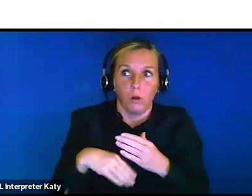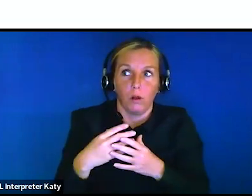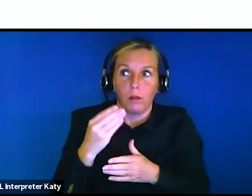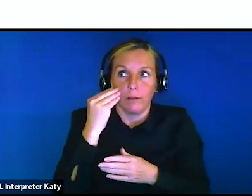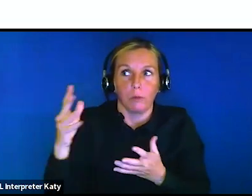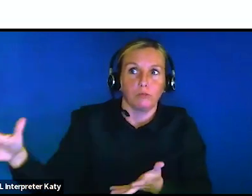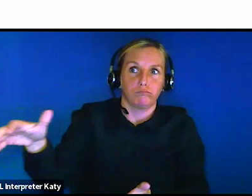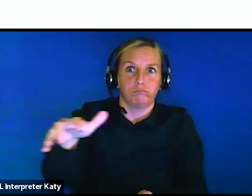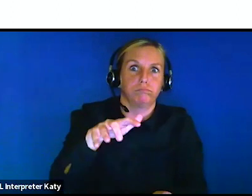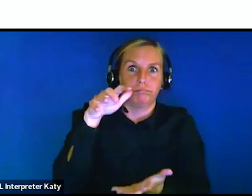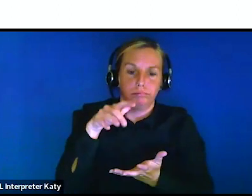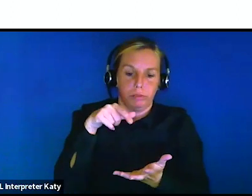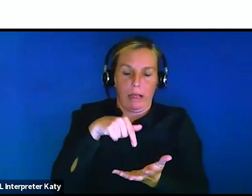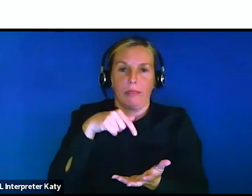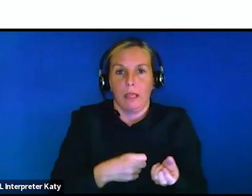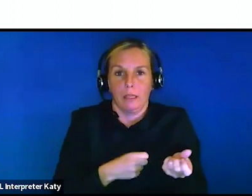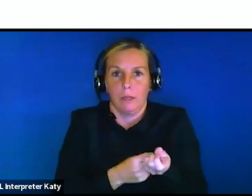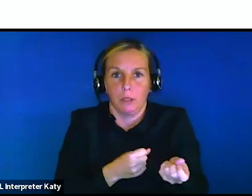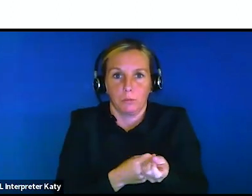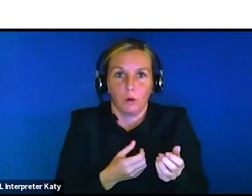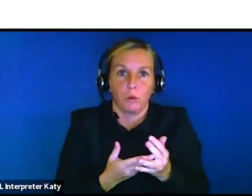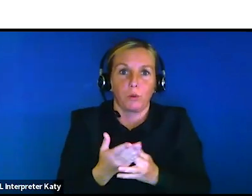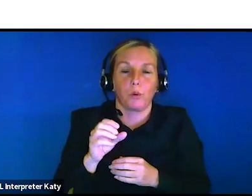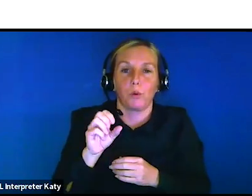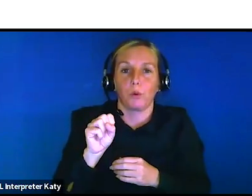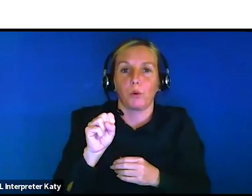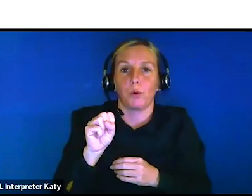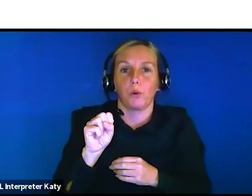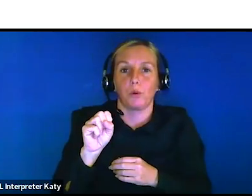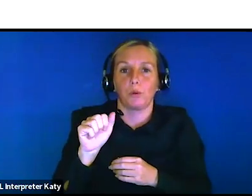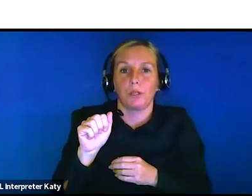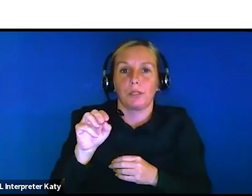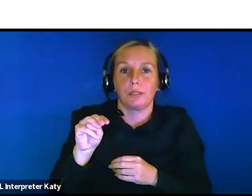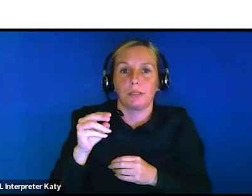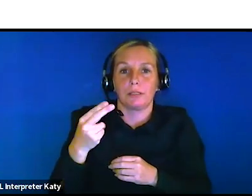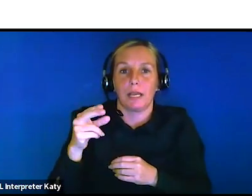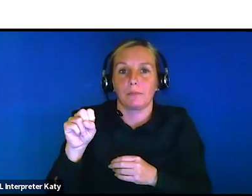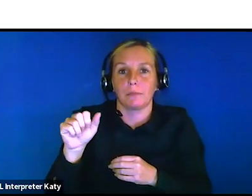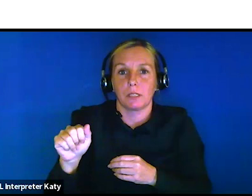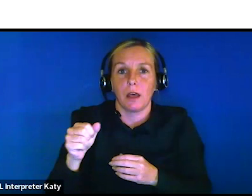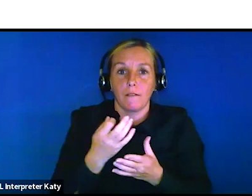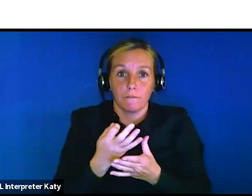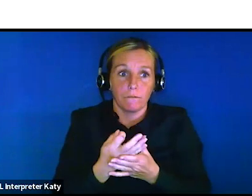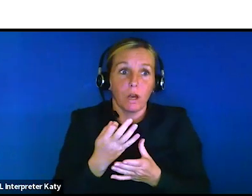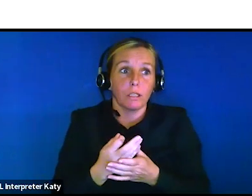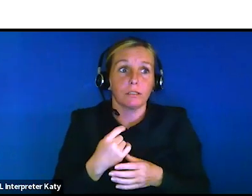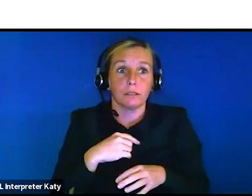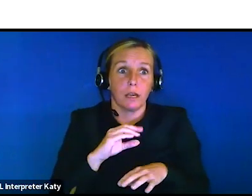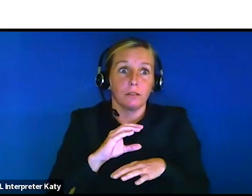in large part through SAMHSA funds designed specifically for 988 and crisis services, and those are critical.